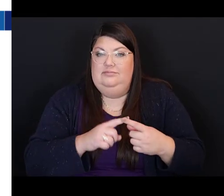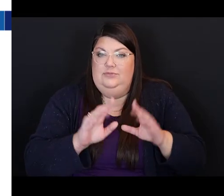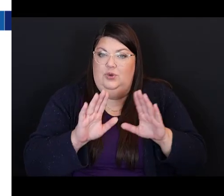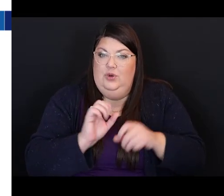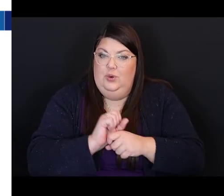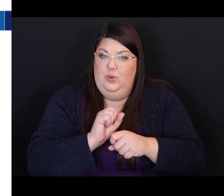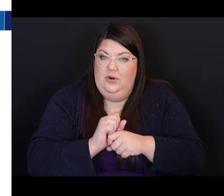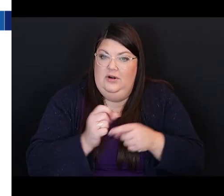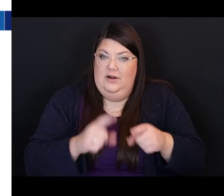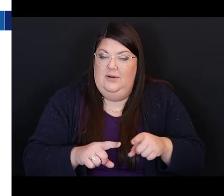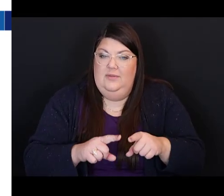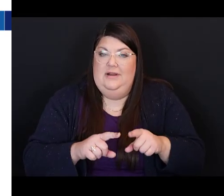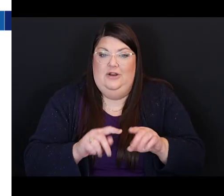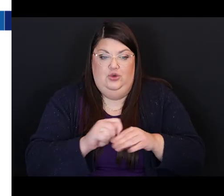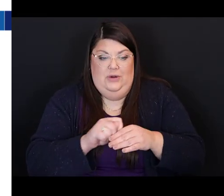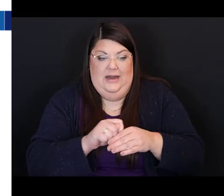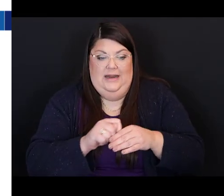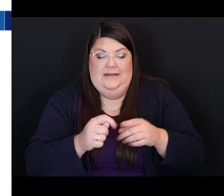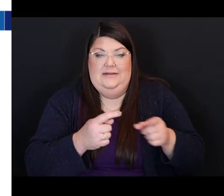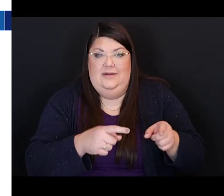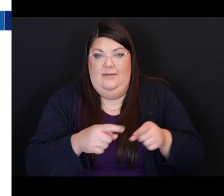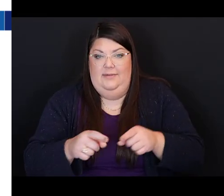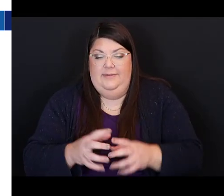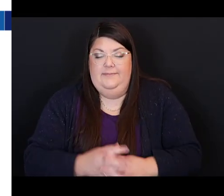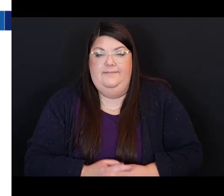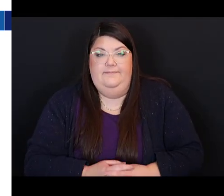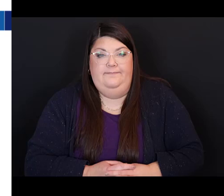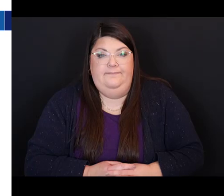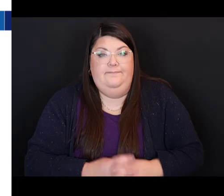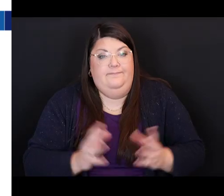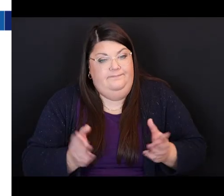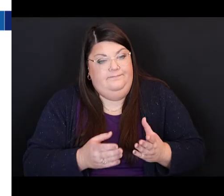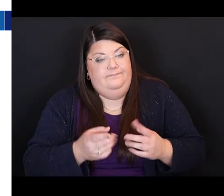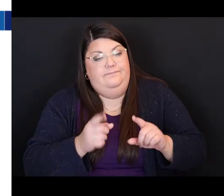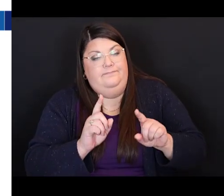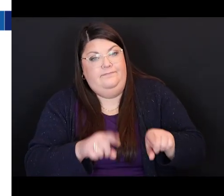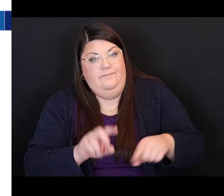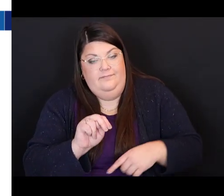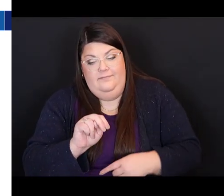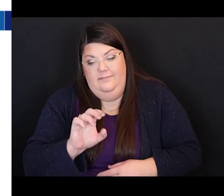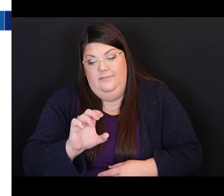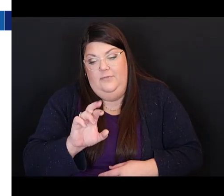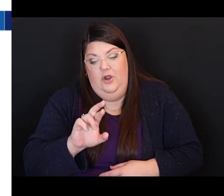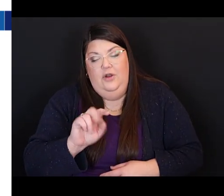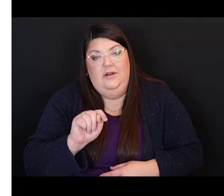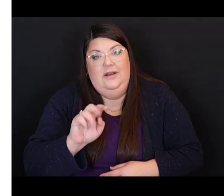happening and the trainings that are coming out. So we encourage you to go to the NCRTM website,